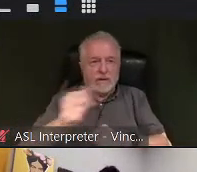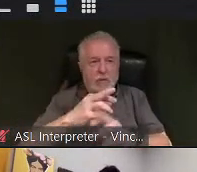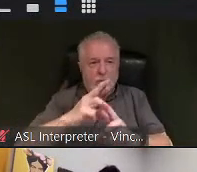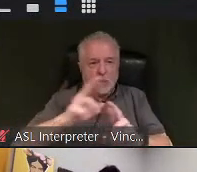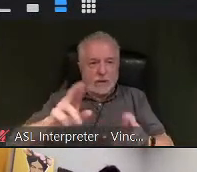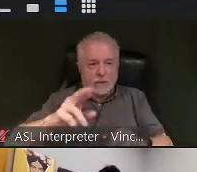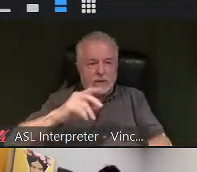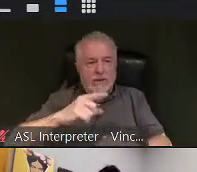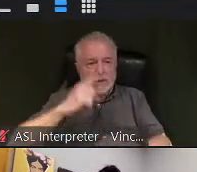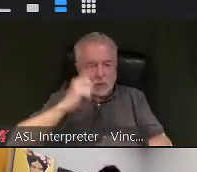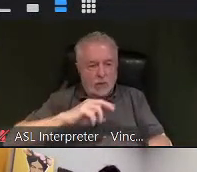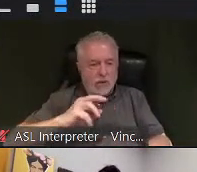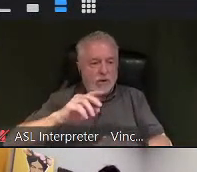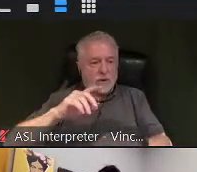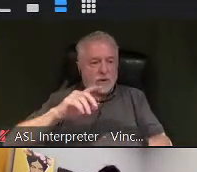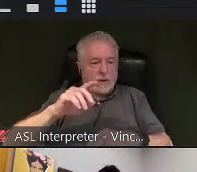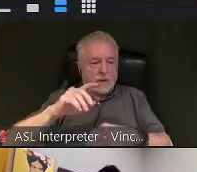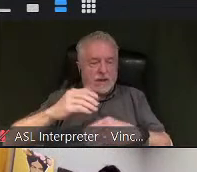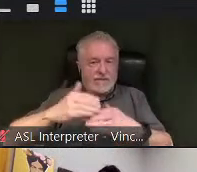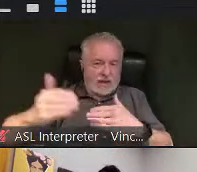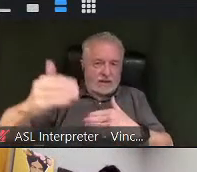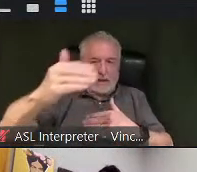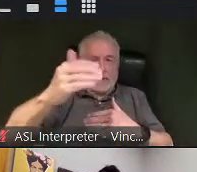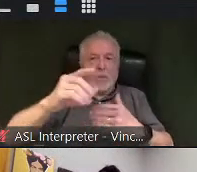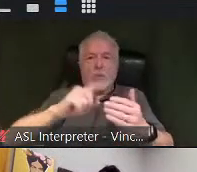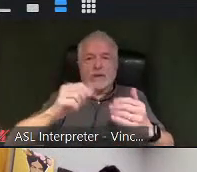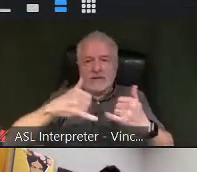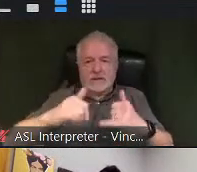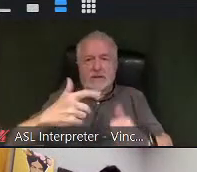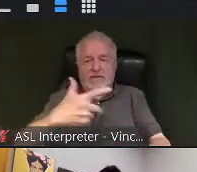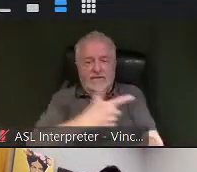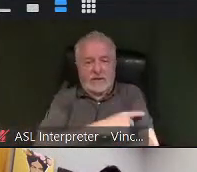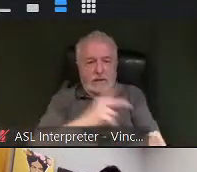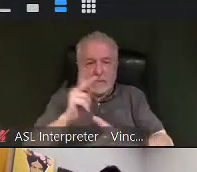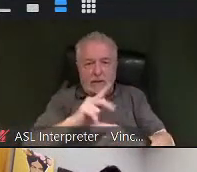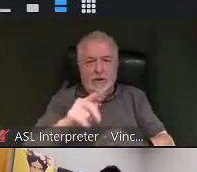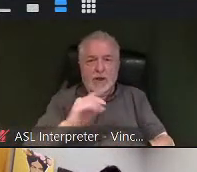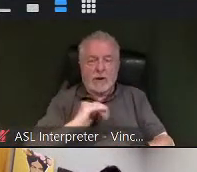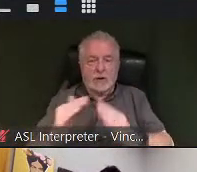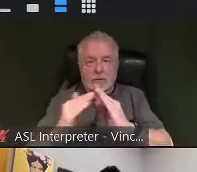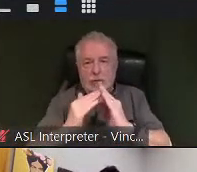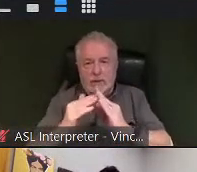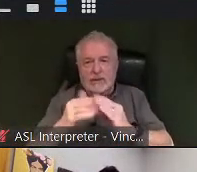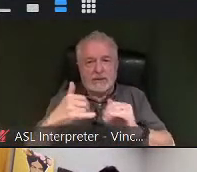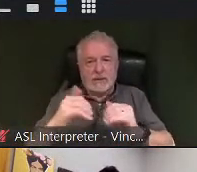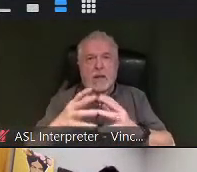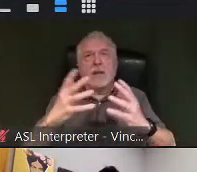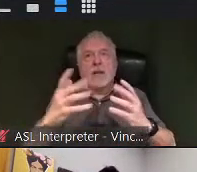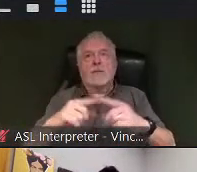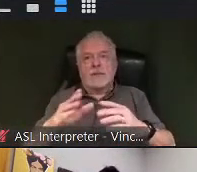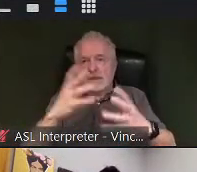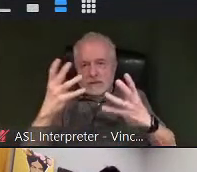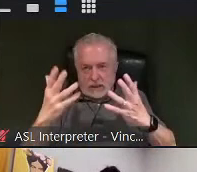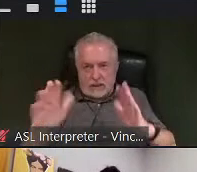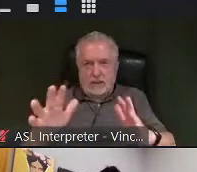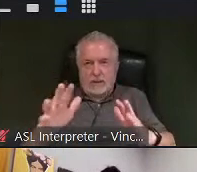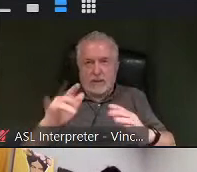think we're still advancing and we are still vaccinating people in our community, but there's still a lot to be done at this moment.